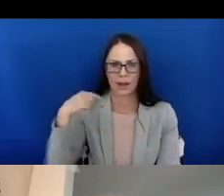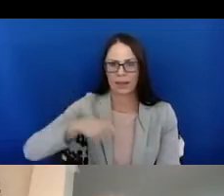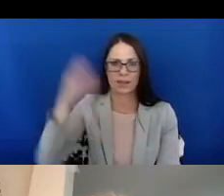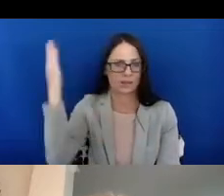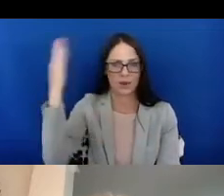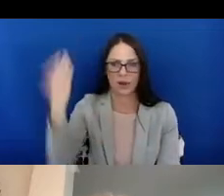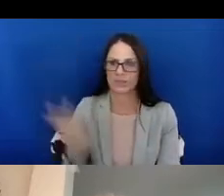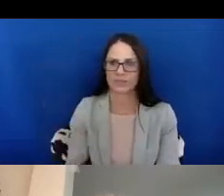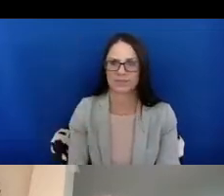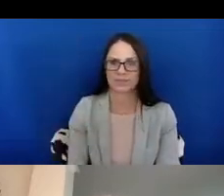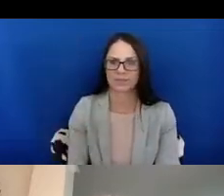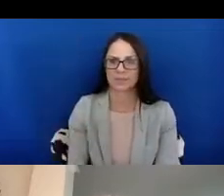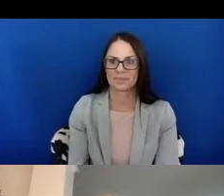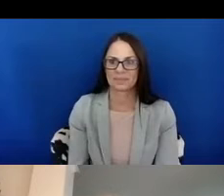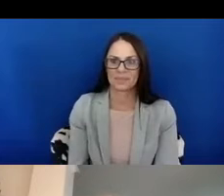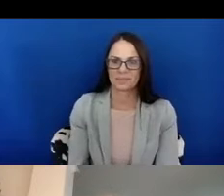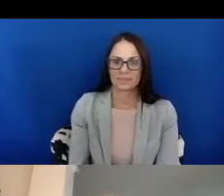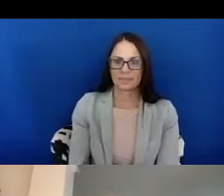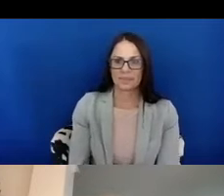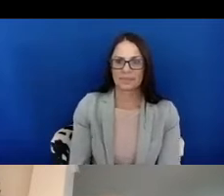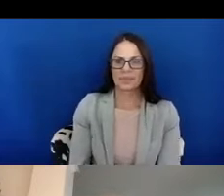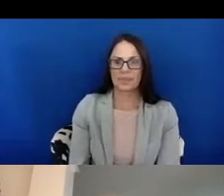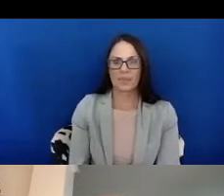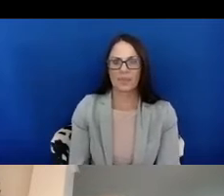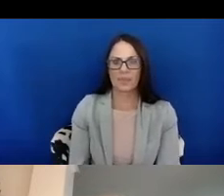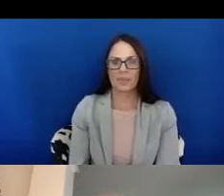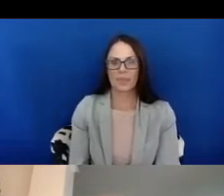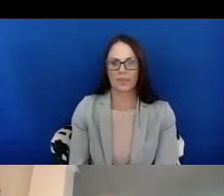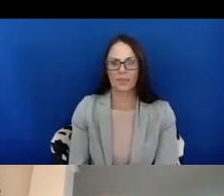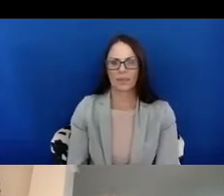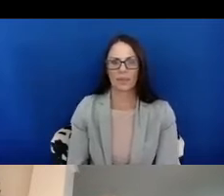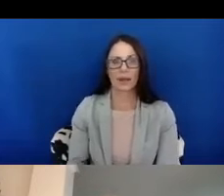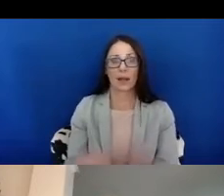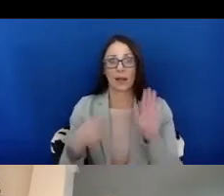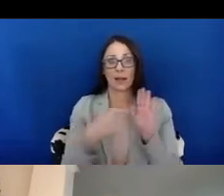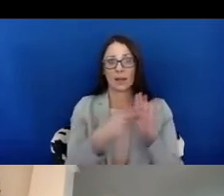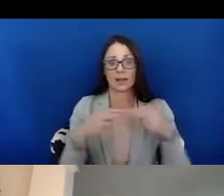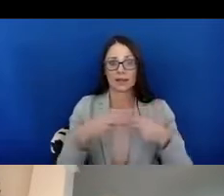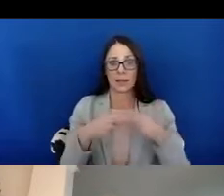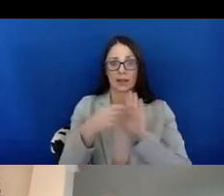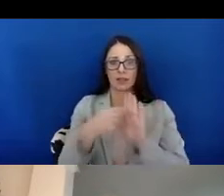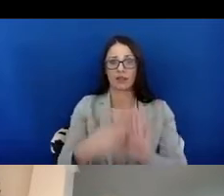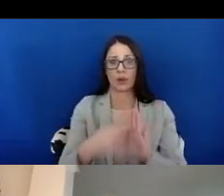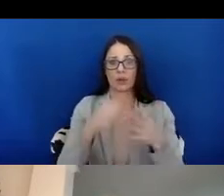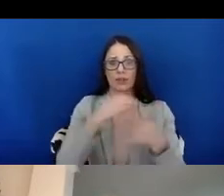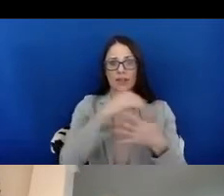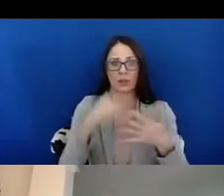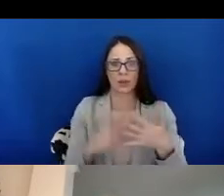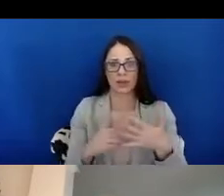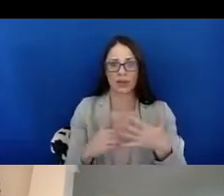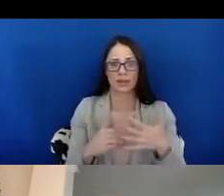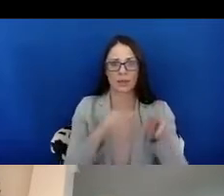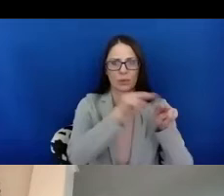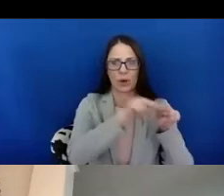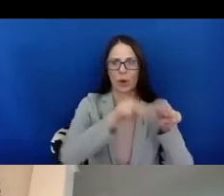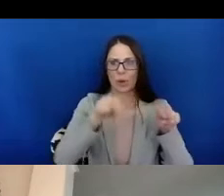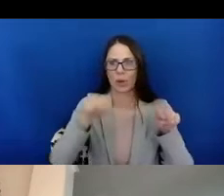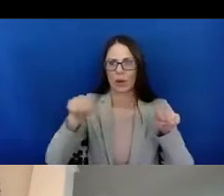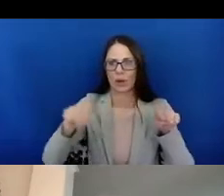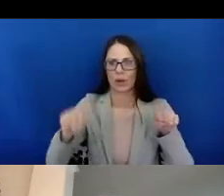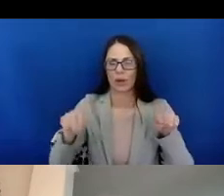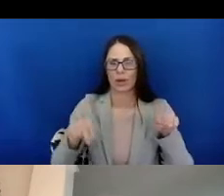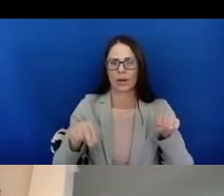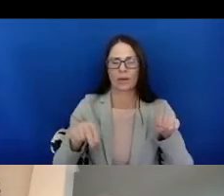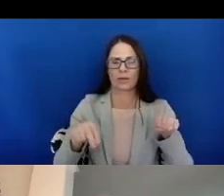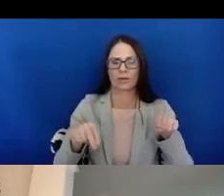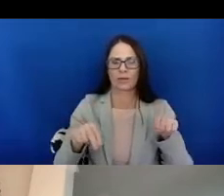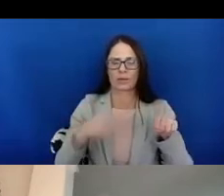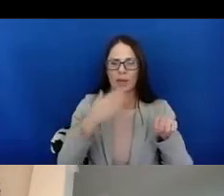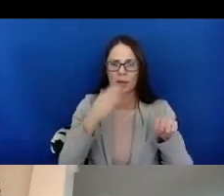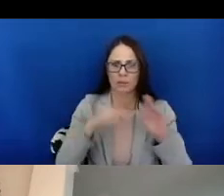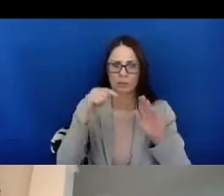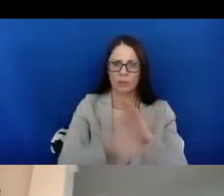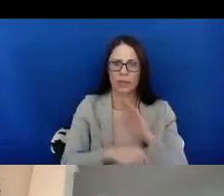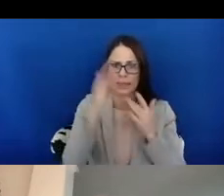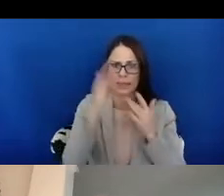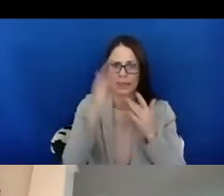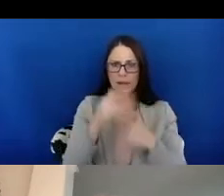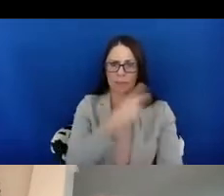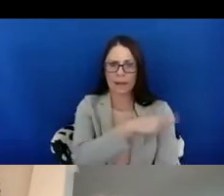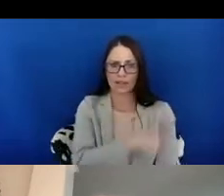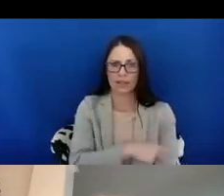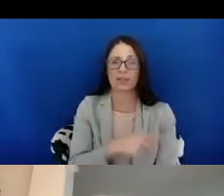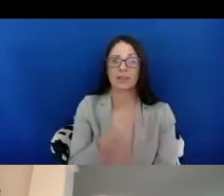15:55:08 So this slide shows a series a row of critically ill patients, some of whom have